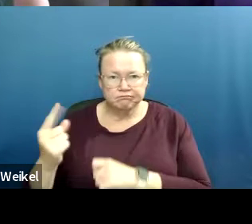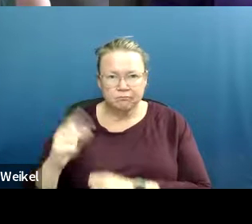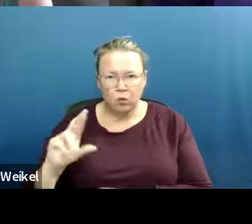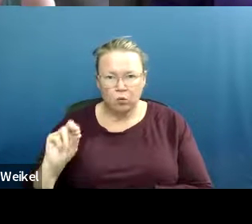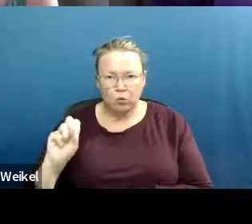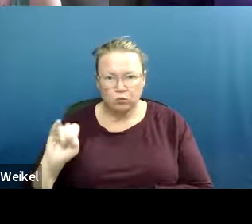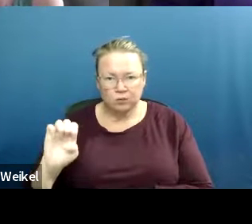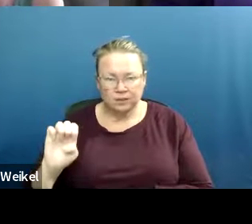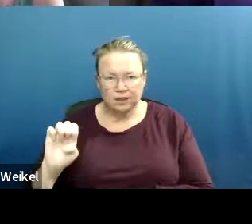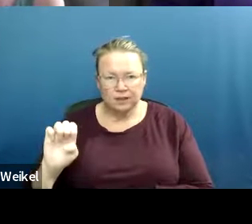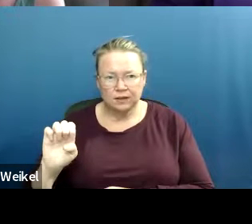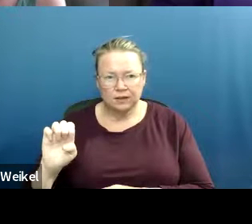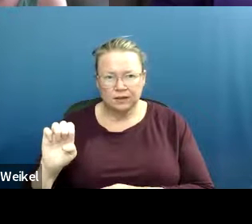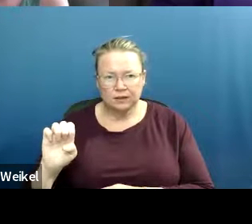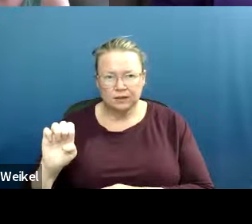Harm (He/Him): the whole text hasn't gone through yet.